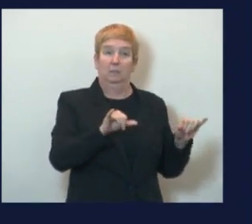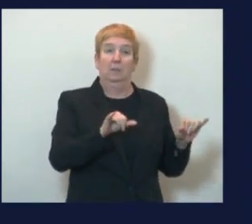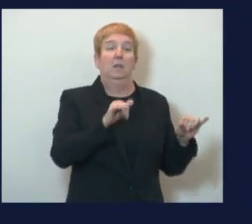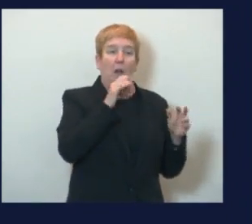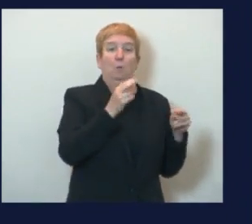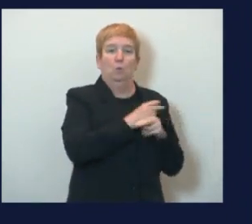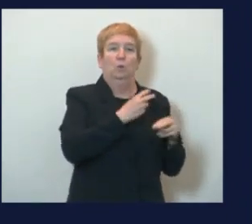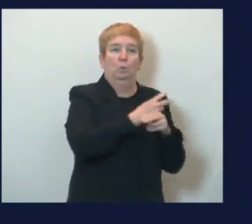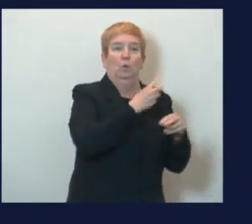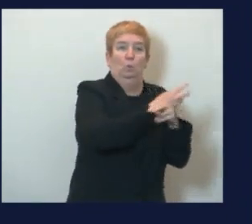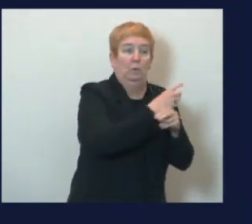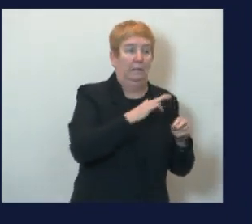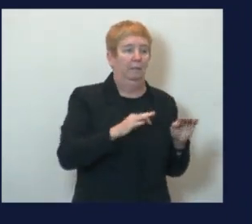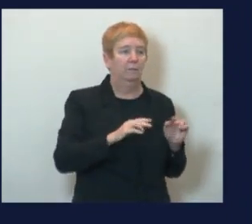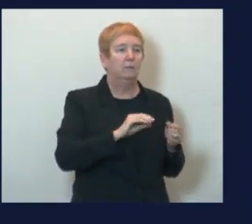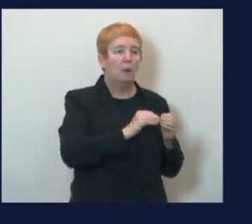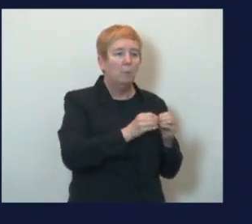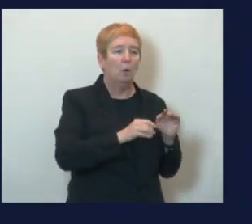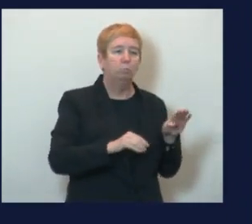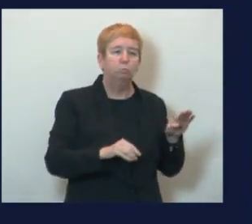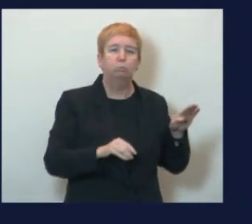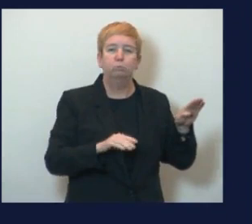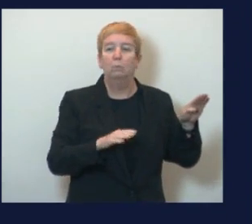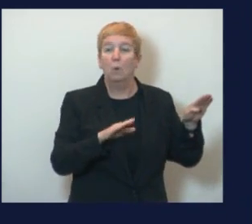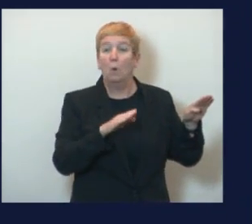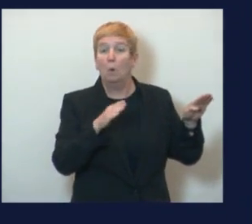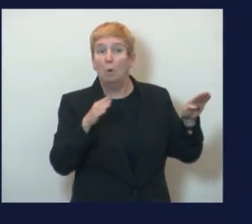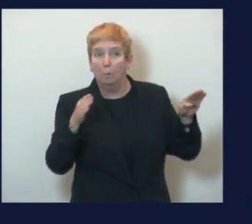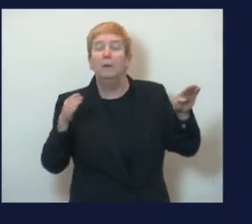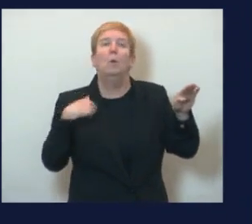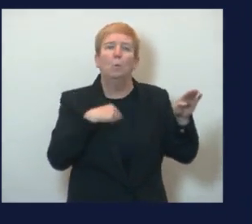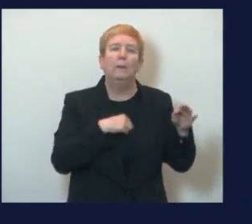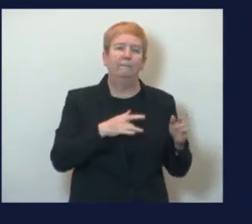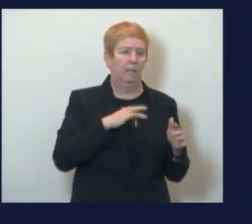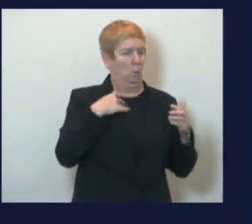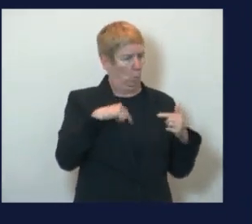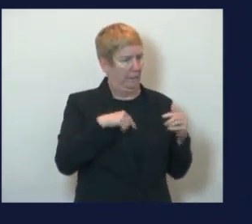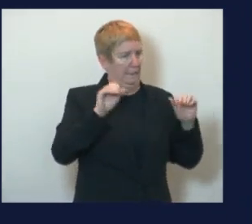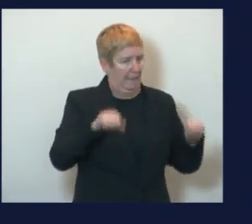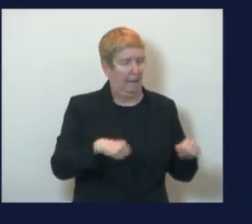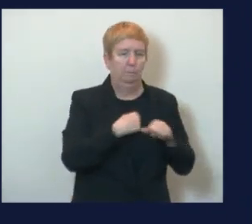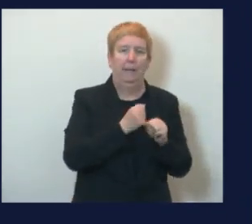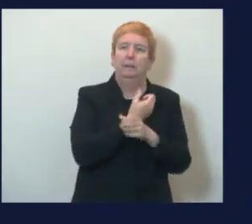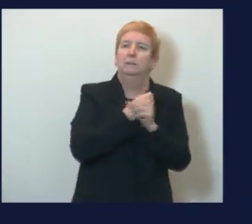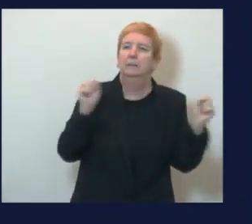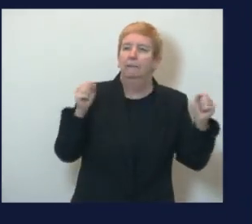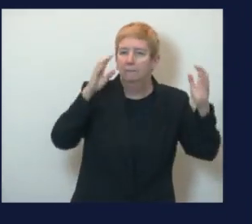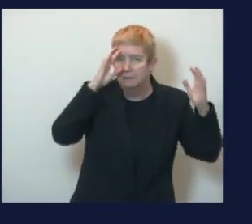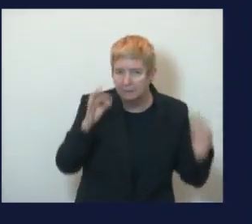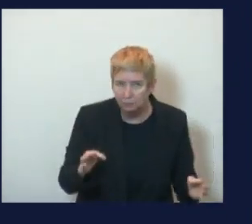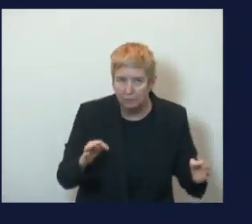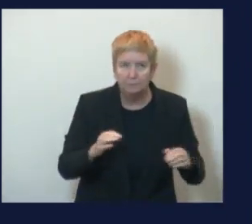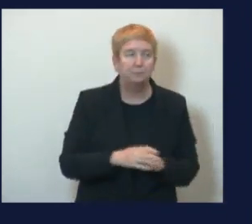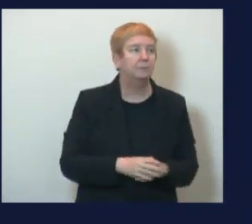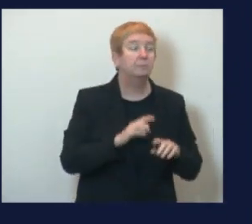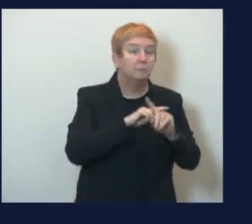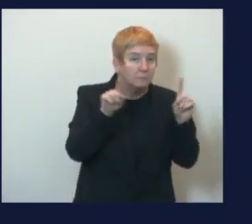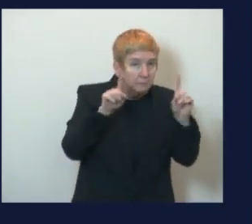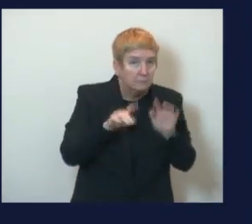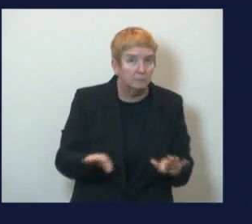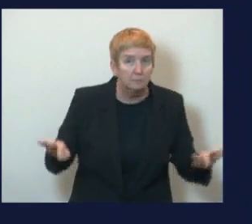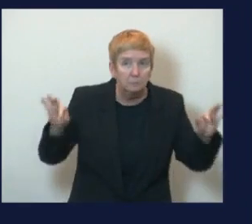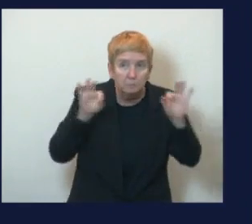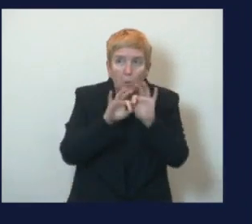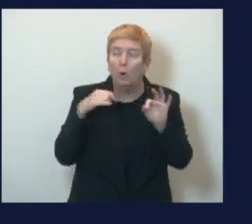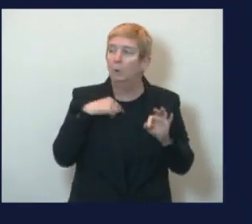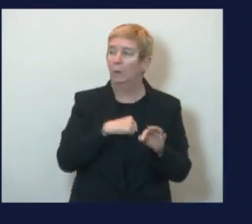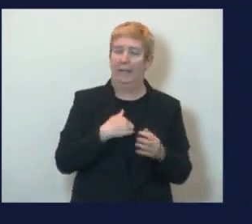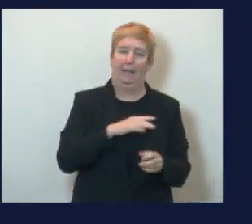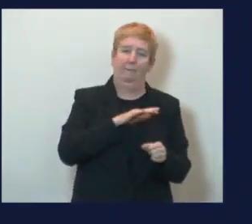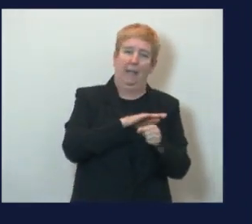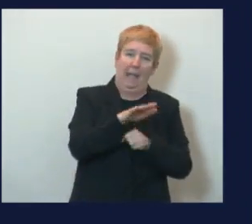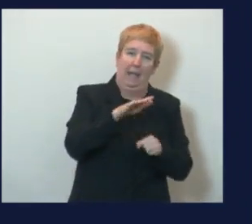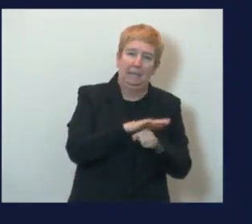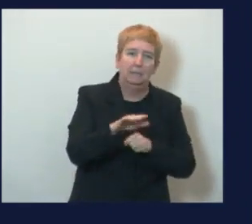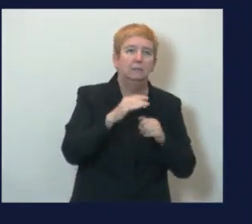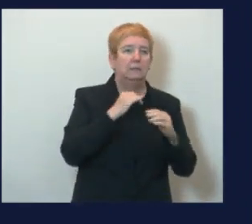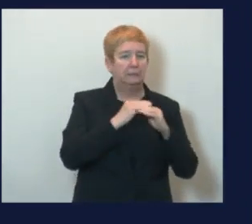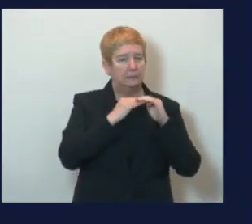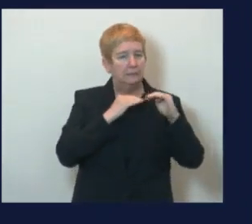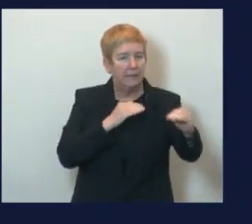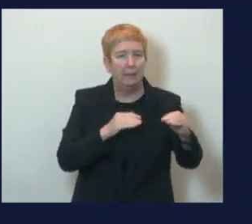WE SEE HOW THEY’RE TRANSMITTING WHAT THAT RATE IS WHERE IT IS LONG AS THAT CURVE STATEWIDE STILL HAS FLATTENED THEN WE THINK THAT WE CAN MAKE THESE DECISIONS SAFELY, WHICH IS WHY